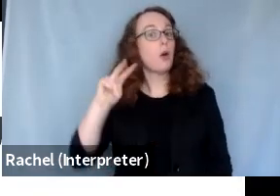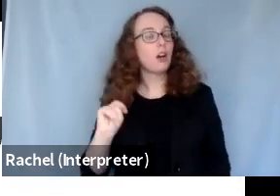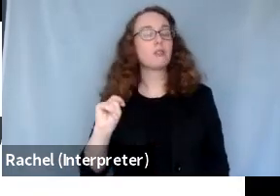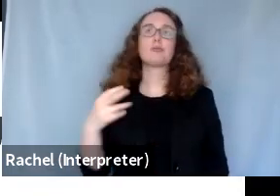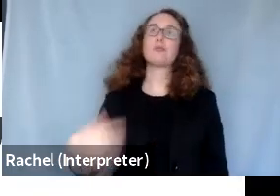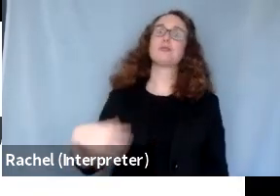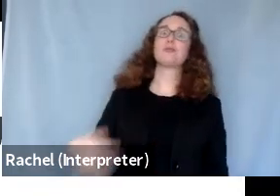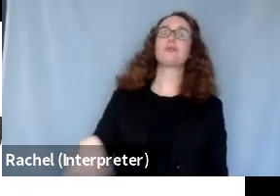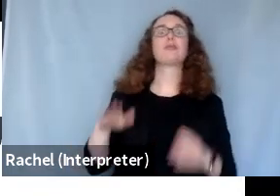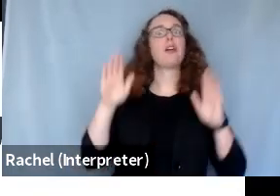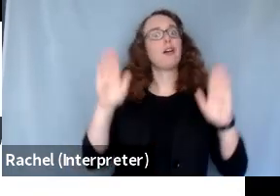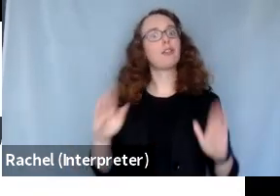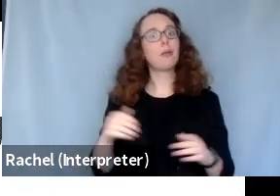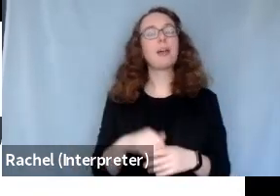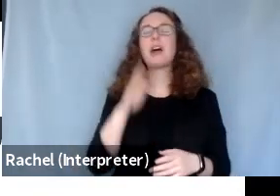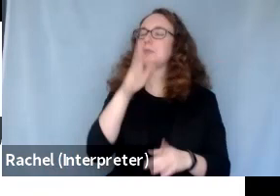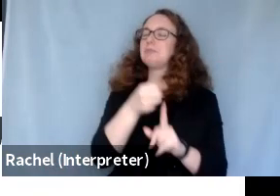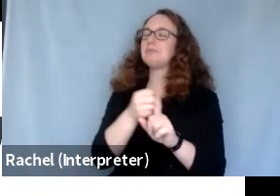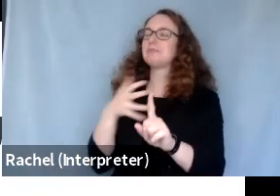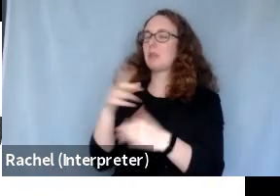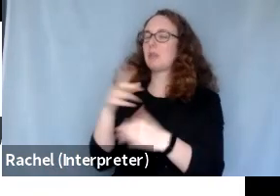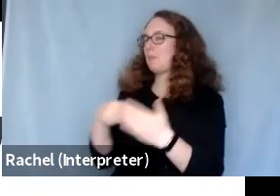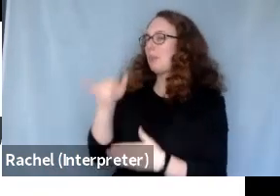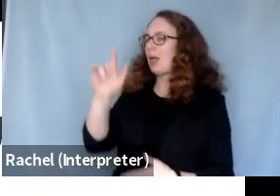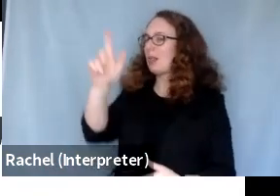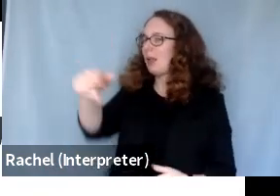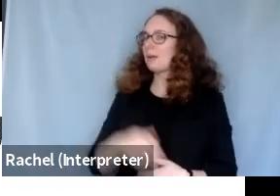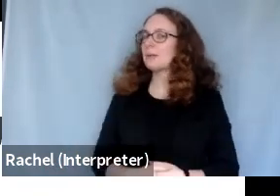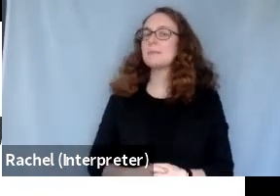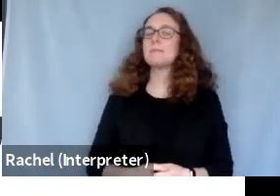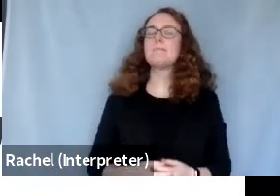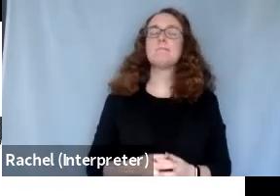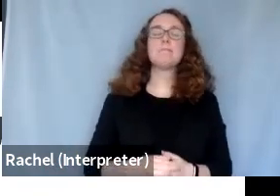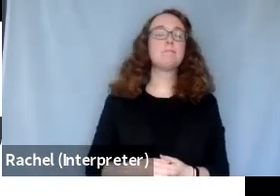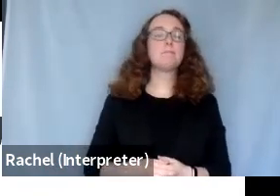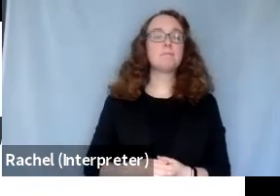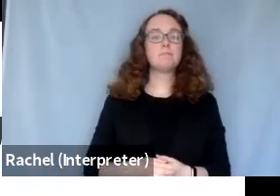as the presentation goes, but just to kind of let everybody know we're